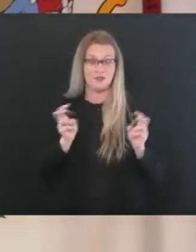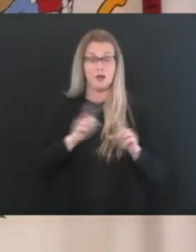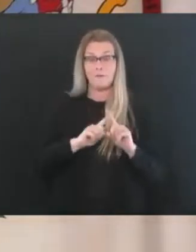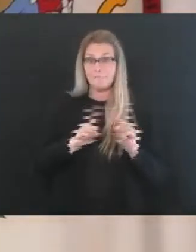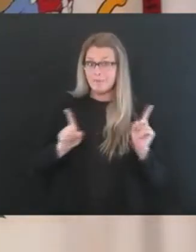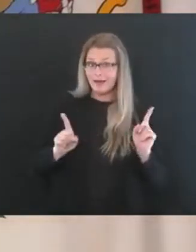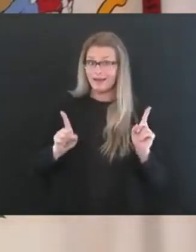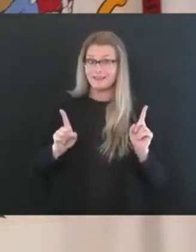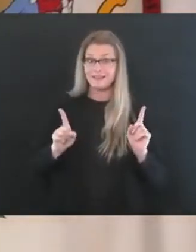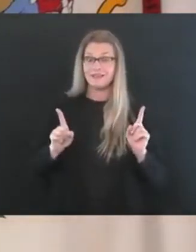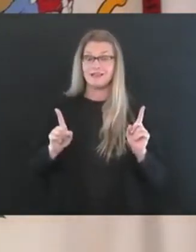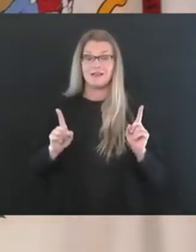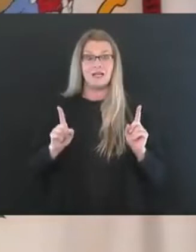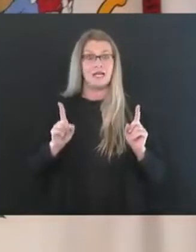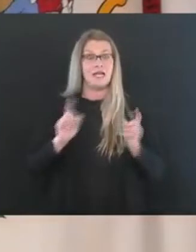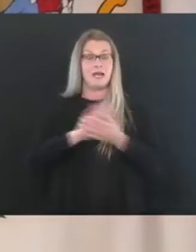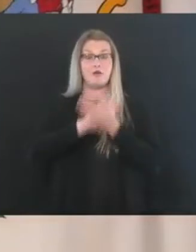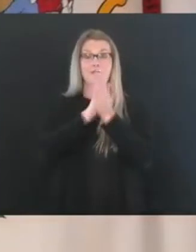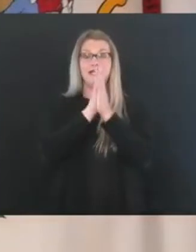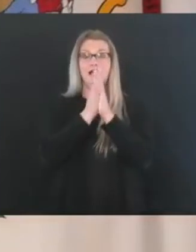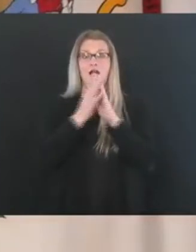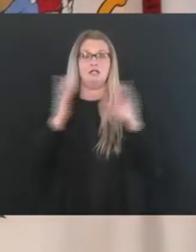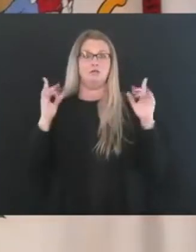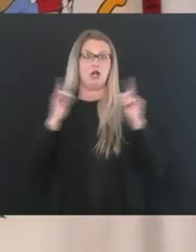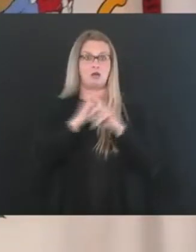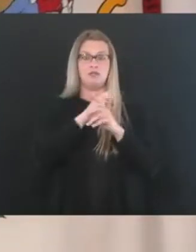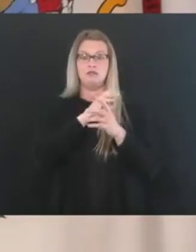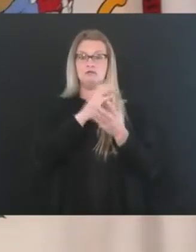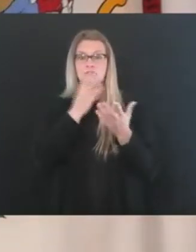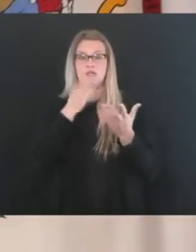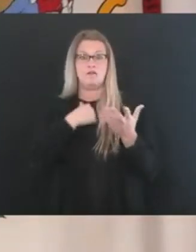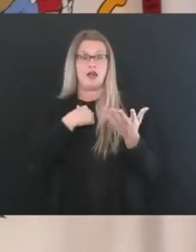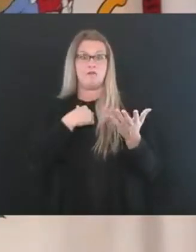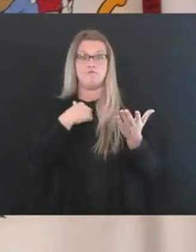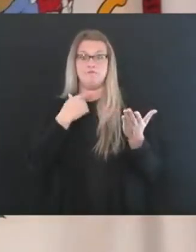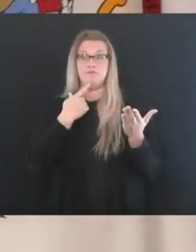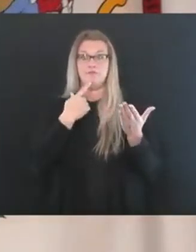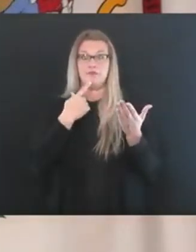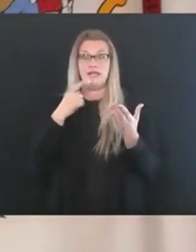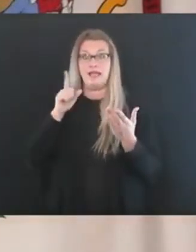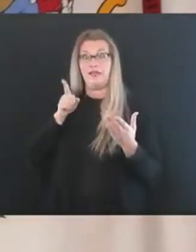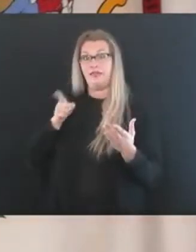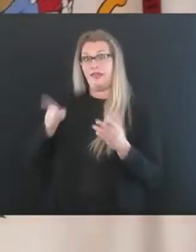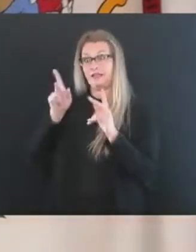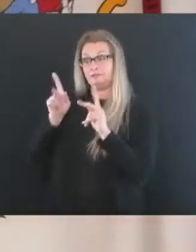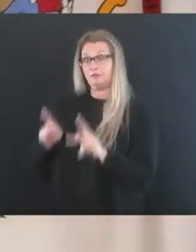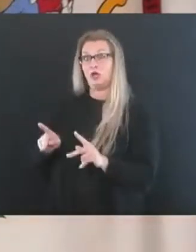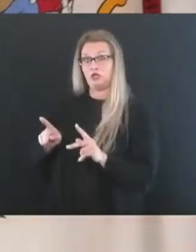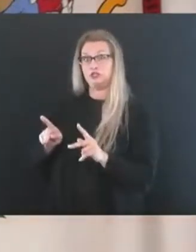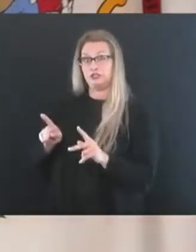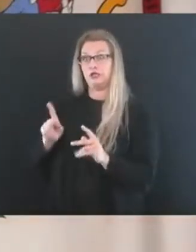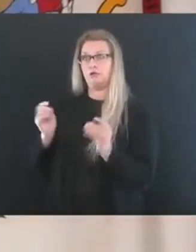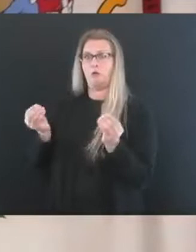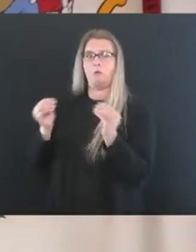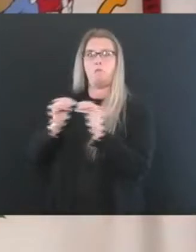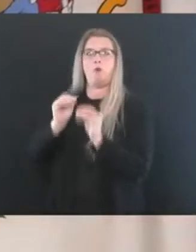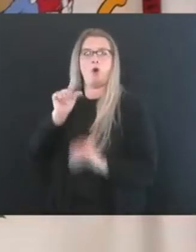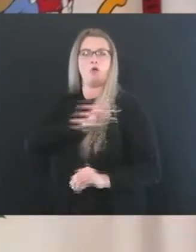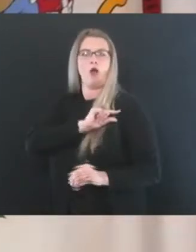WAYS TO GO. BUT THE BOTTOM LINE TO THE WHOLE THING IS IT BECOMES WAY TOO